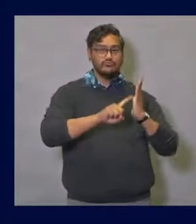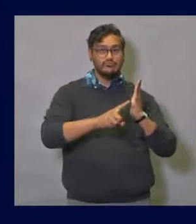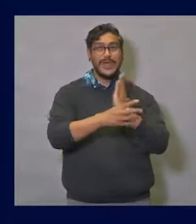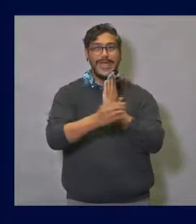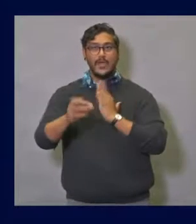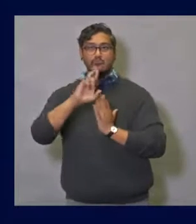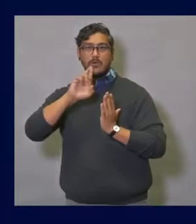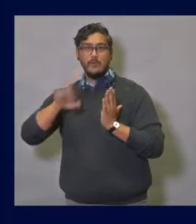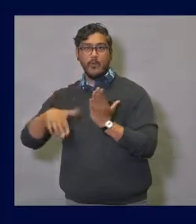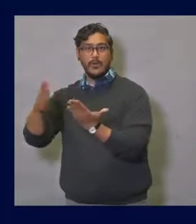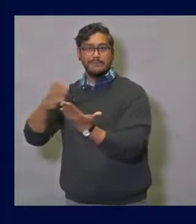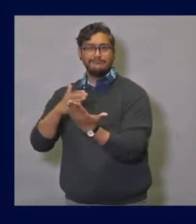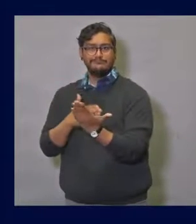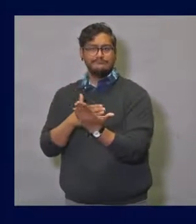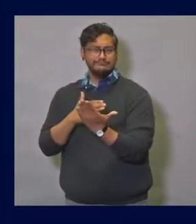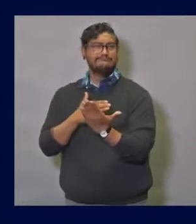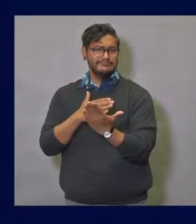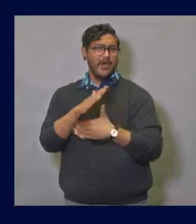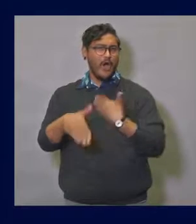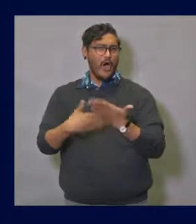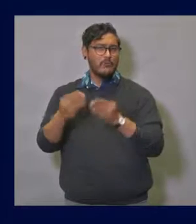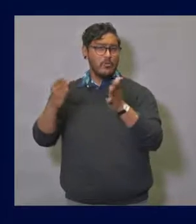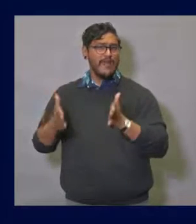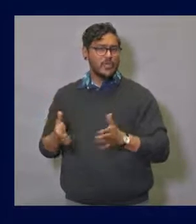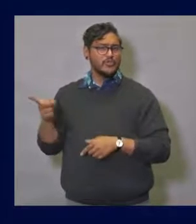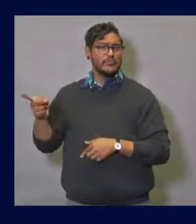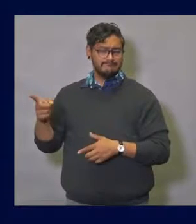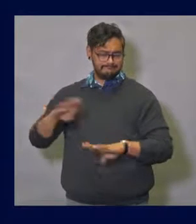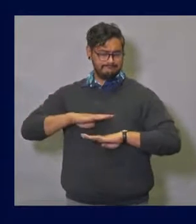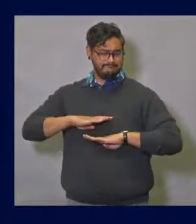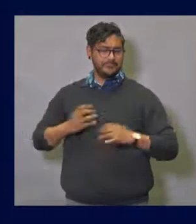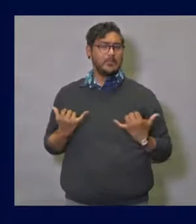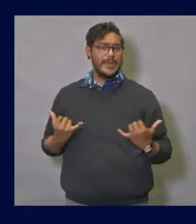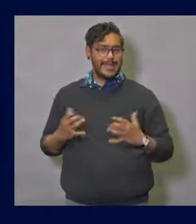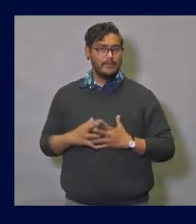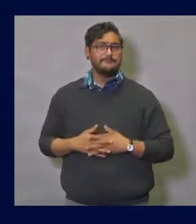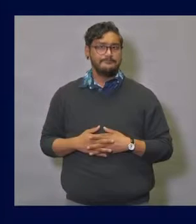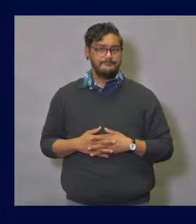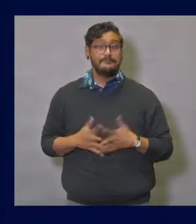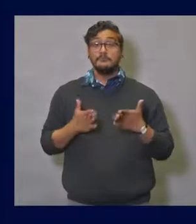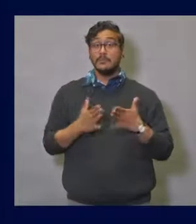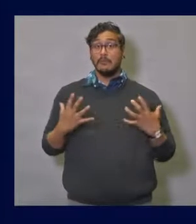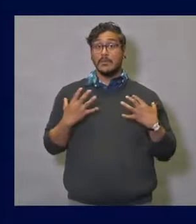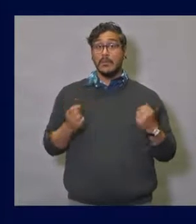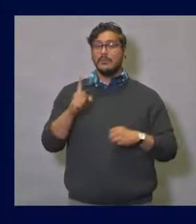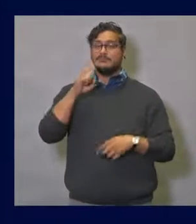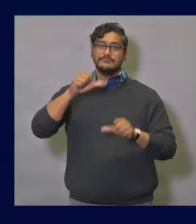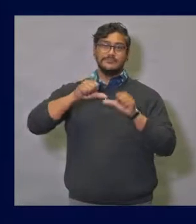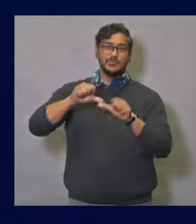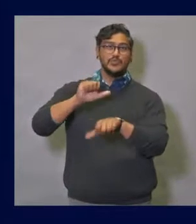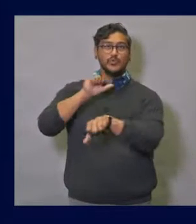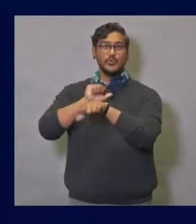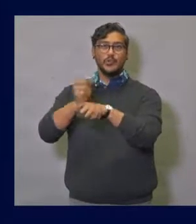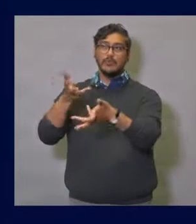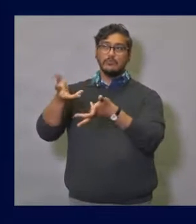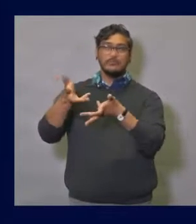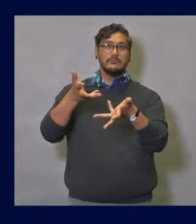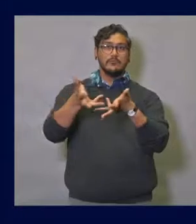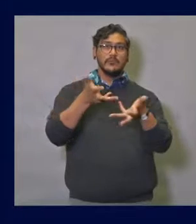REQUIREMENTS FOR TRACKING AND REPORTING. WHICH ALL OF OUR PROVIDERS ARE DOING RIGHT NOW.